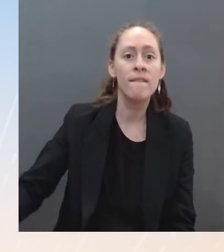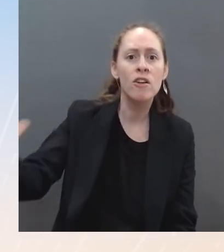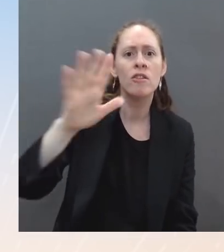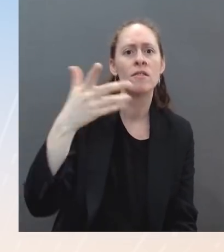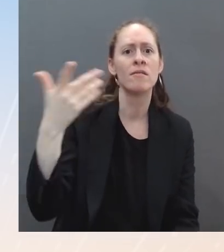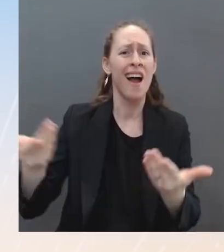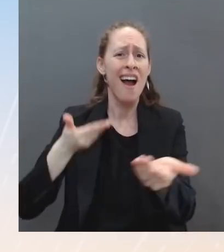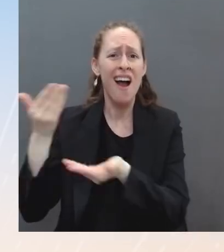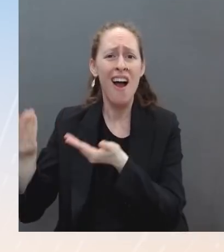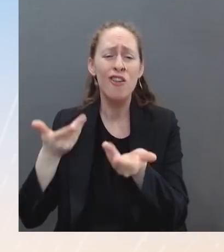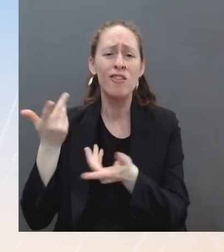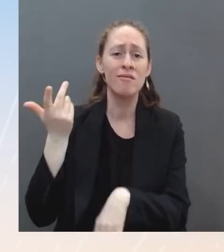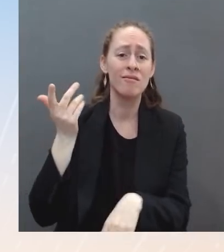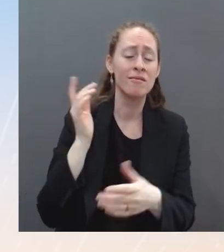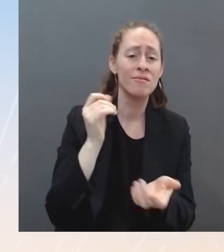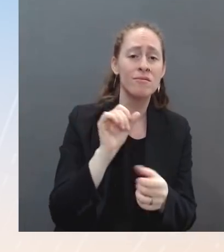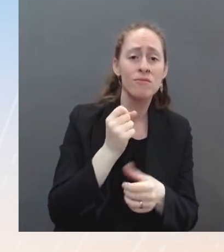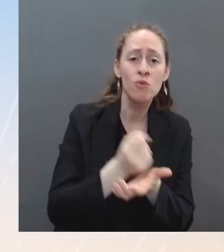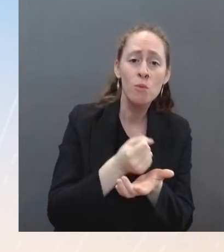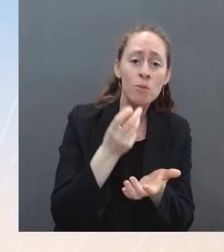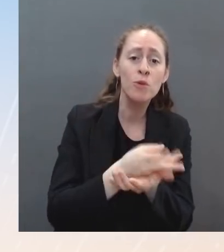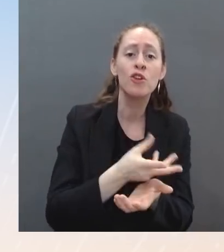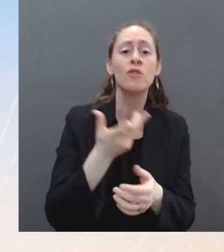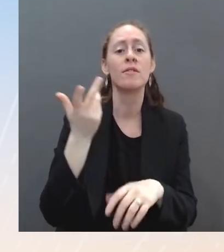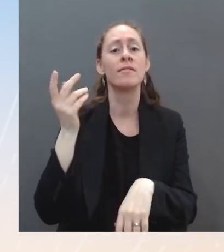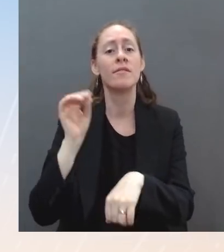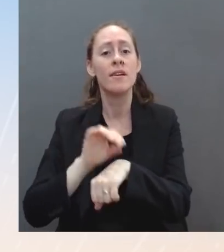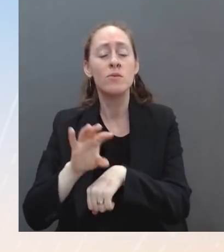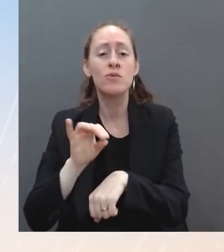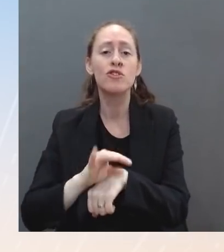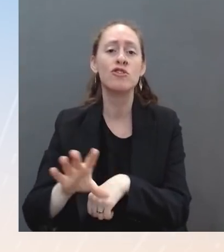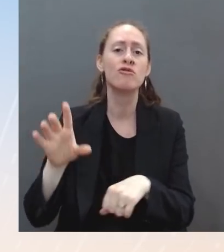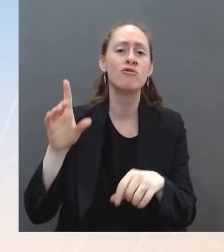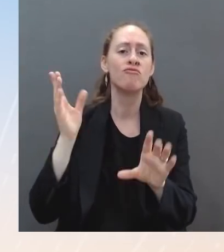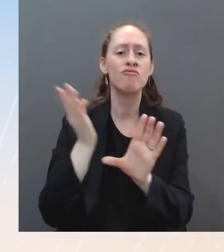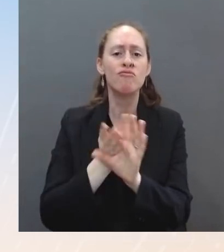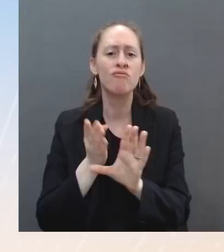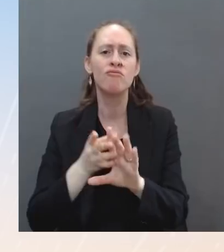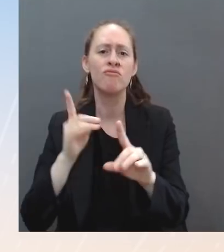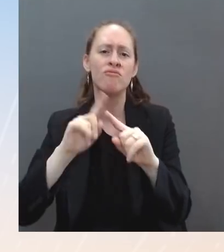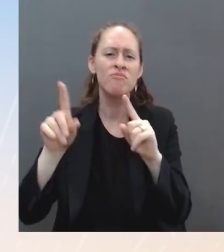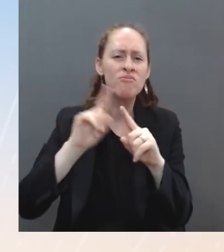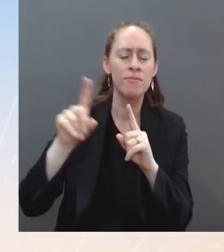according to this new CDC data, the very kind of connection that helps protect youth mental health.